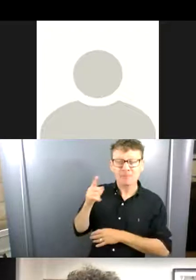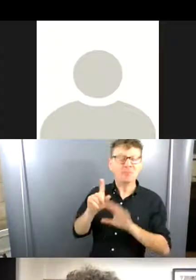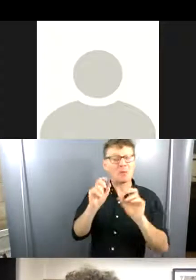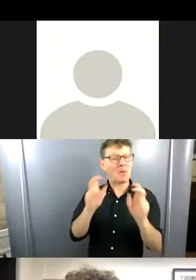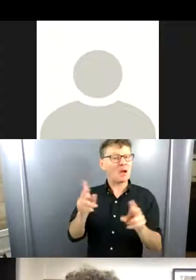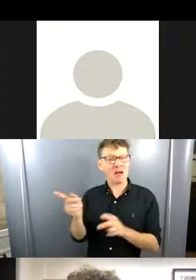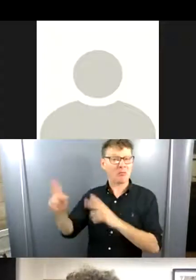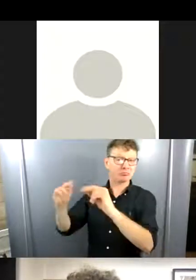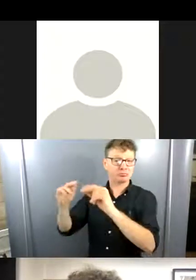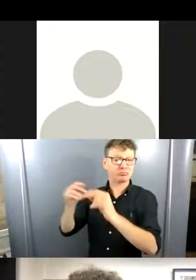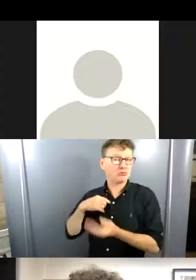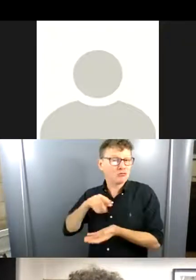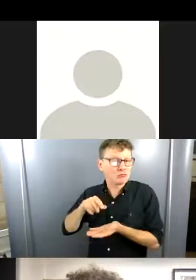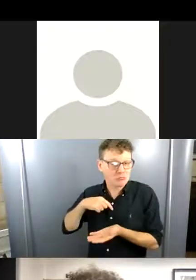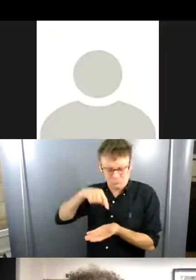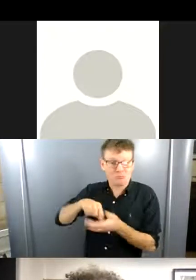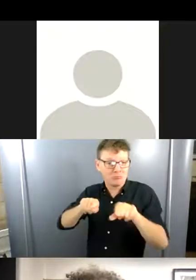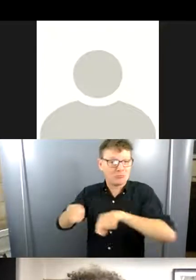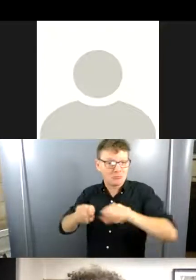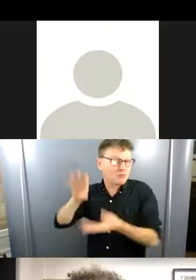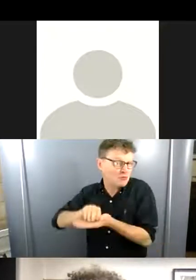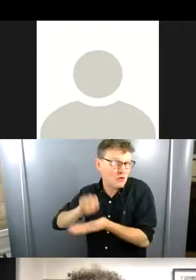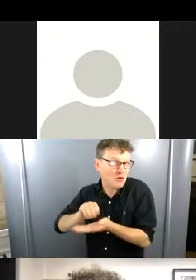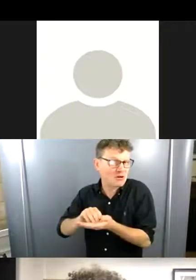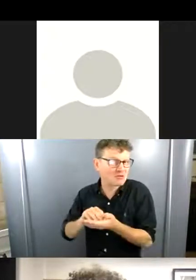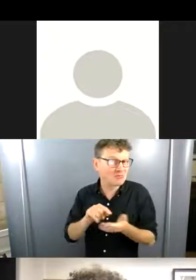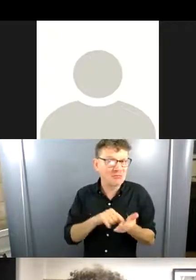seem to speak similarly in the recording to how they did when not being recorded